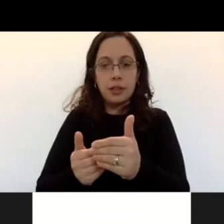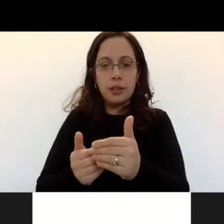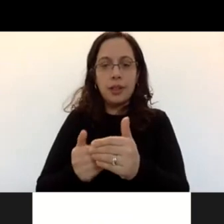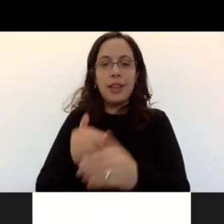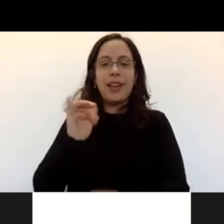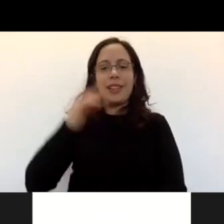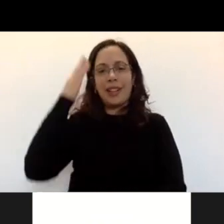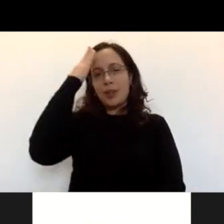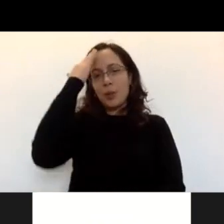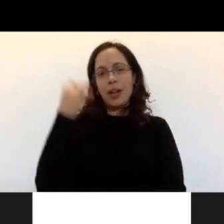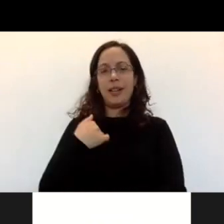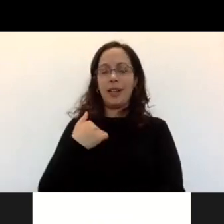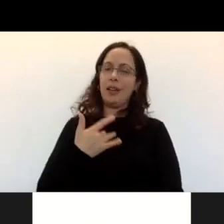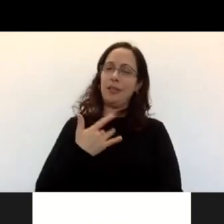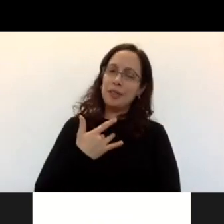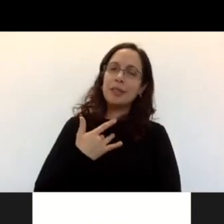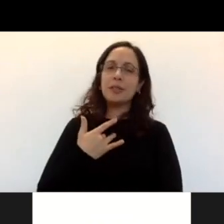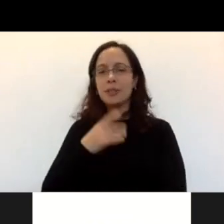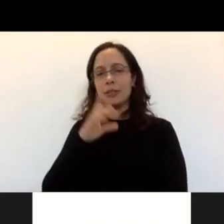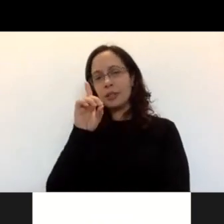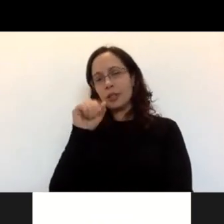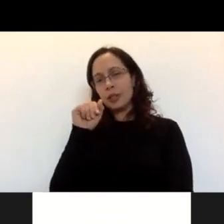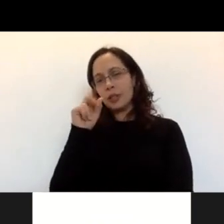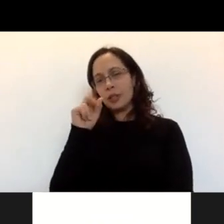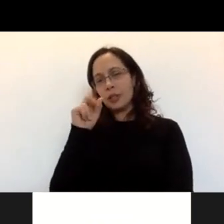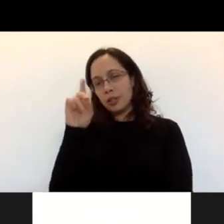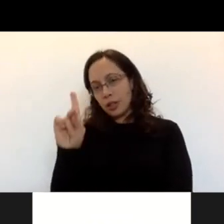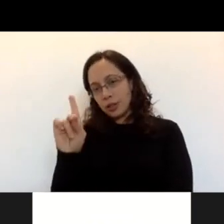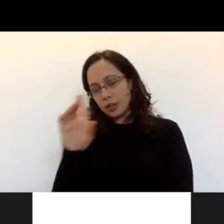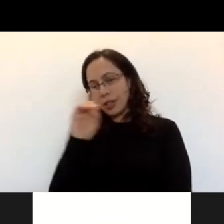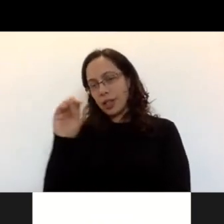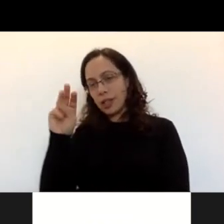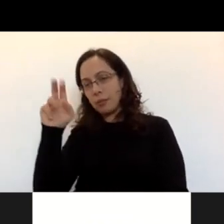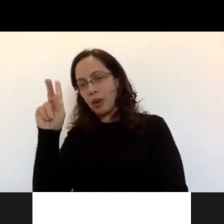so sympathetic to Donald and Mark's critique of the field of genocide studies that we should be